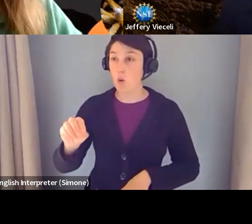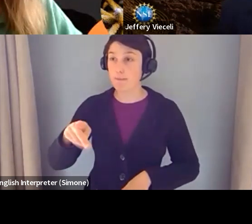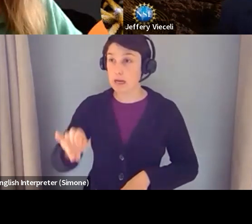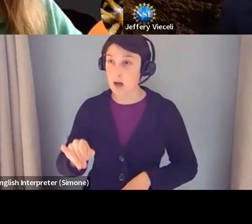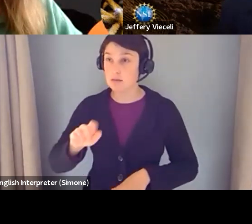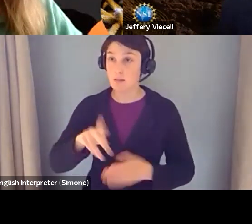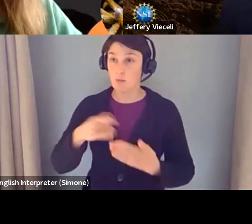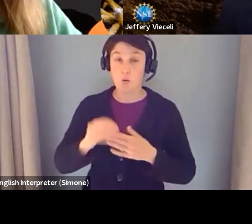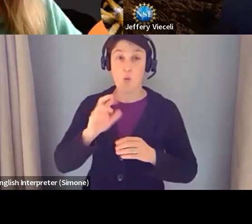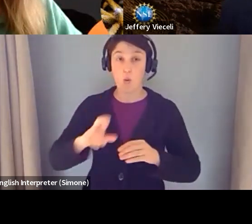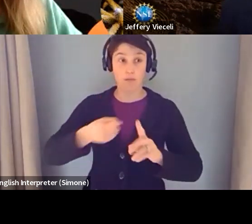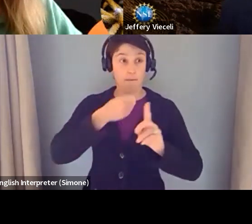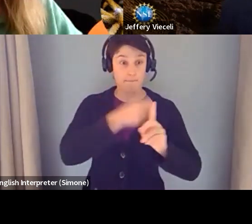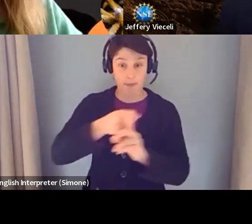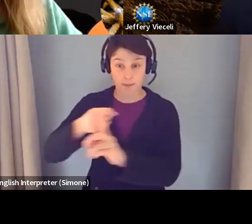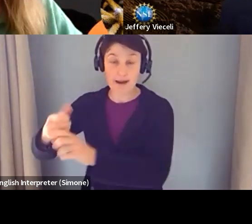any PI or co-PI at the institution?